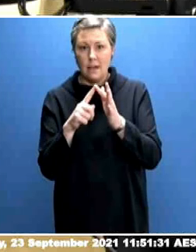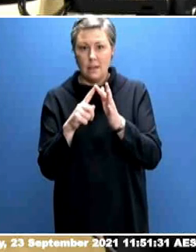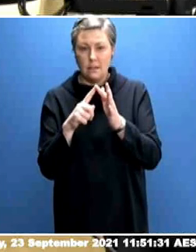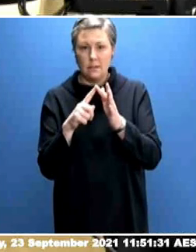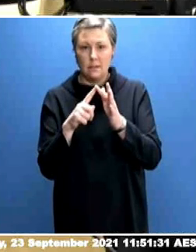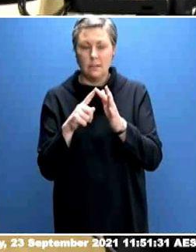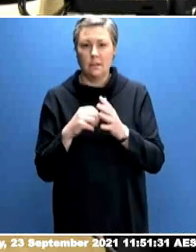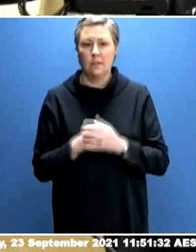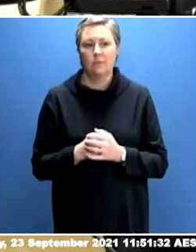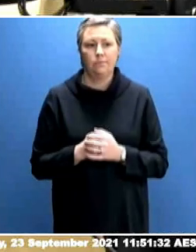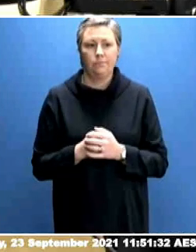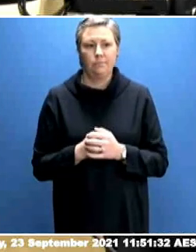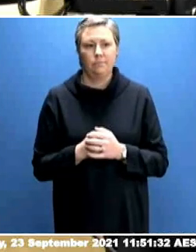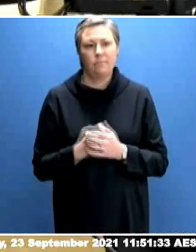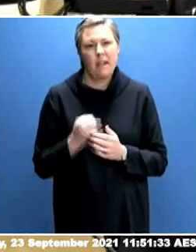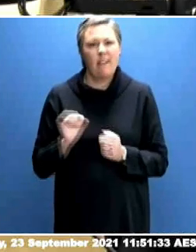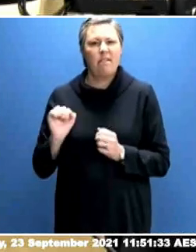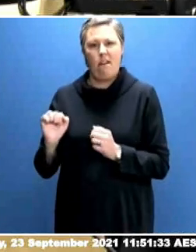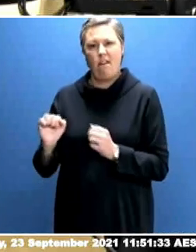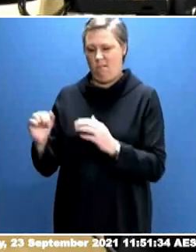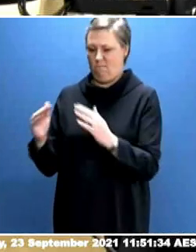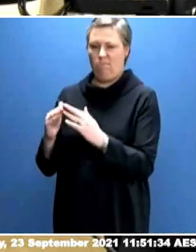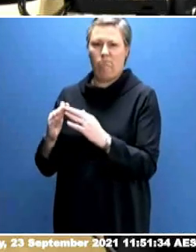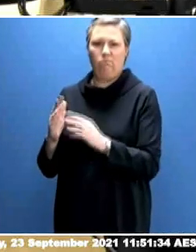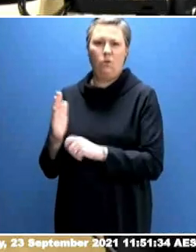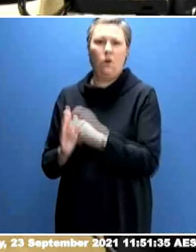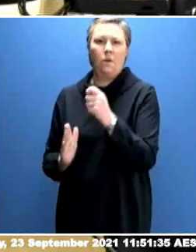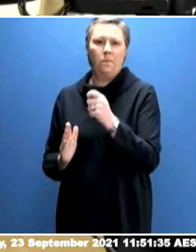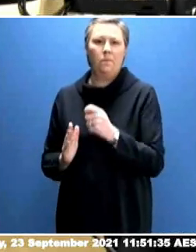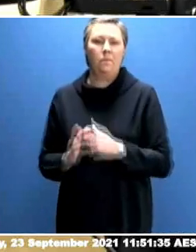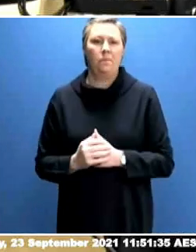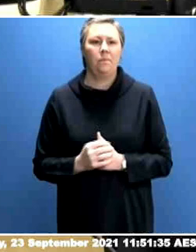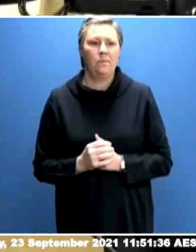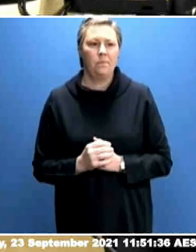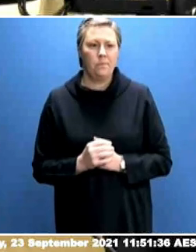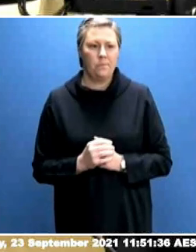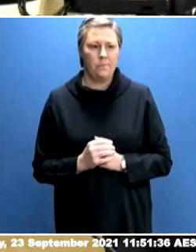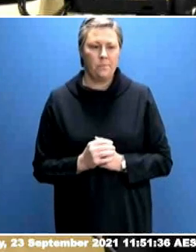We will be hearing first from Nick Espie, who's the coordinator of community justice